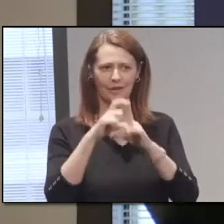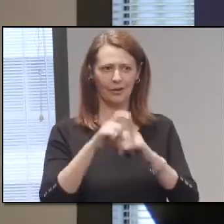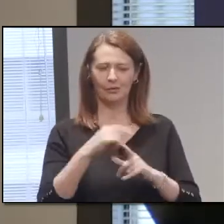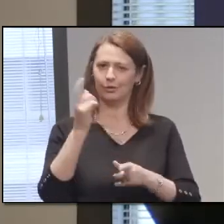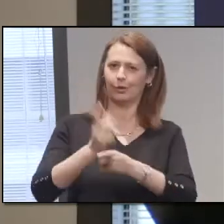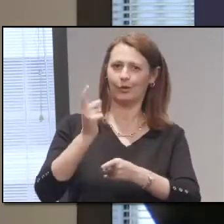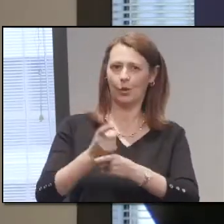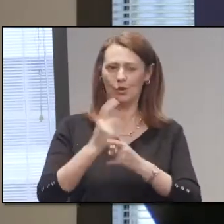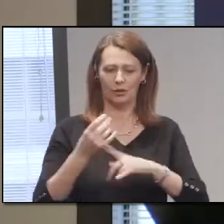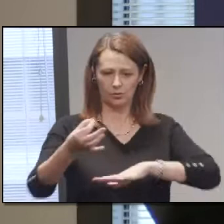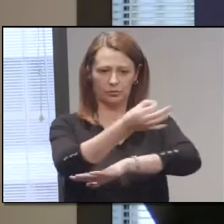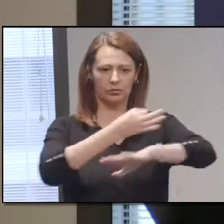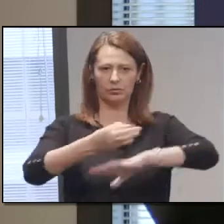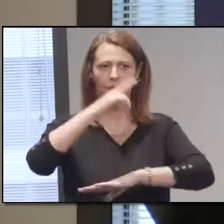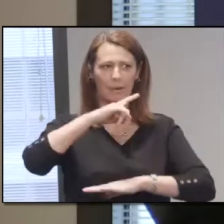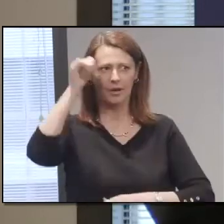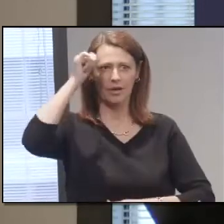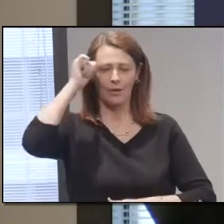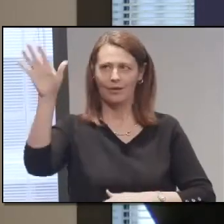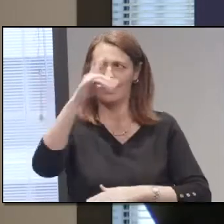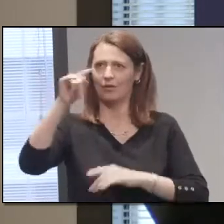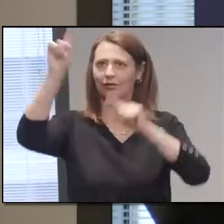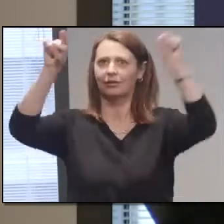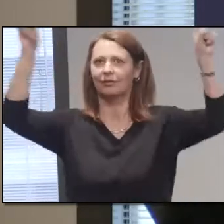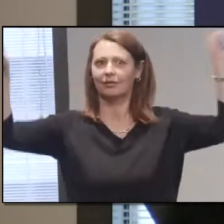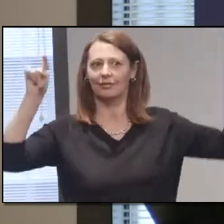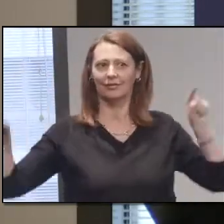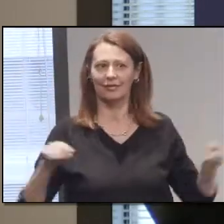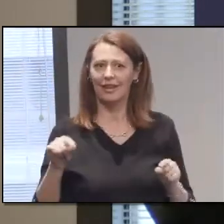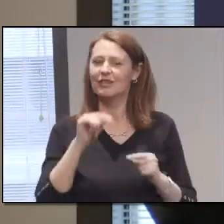to an empty audience knowing that everyone's somewhere else. It somehow constrains you,